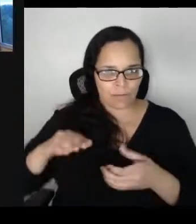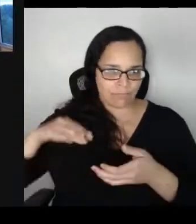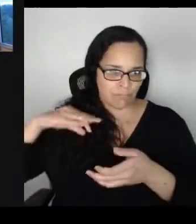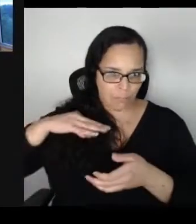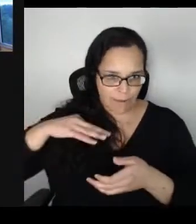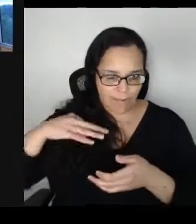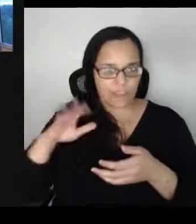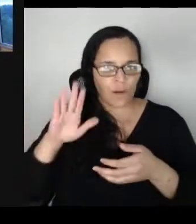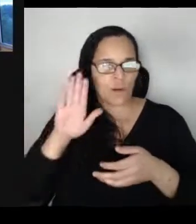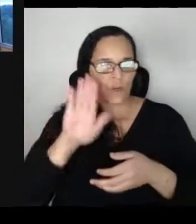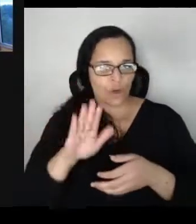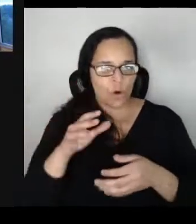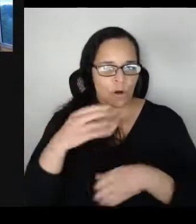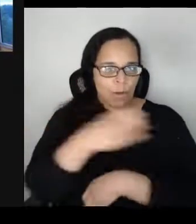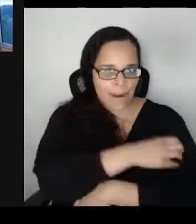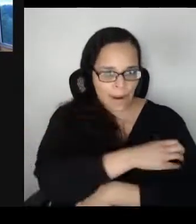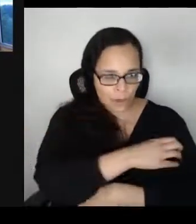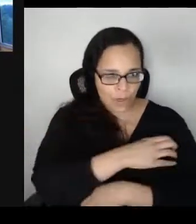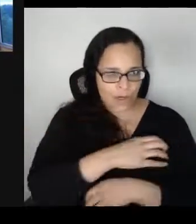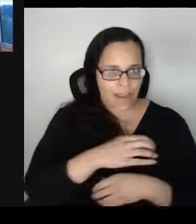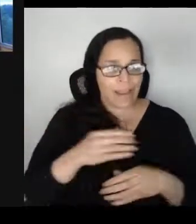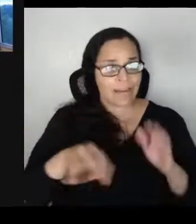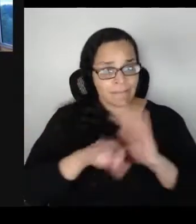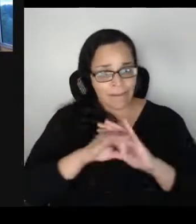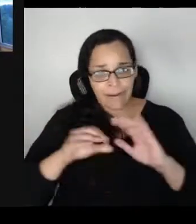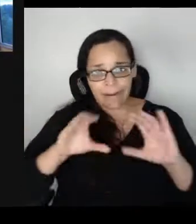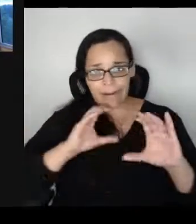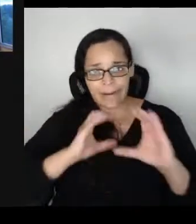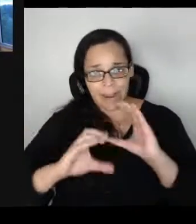and find the conversations that will challenge